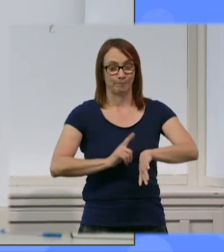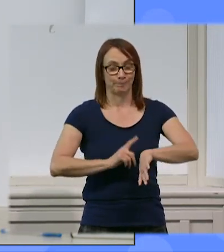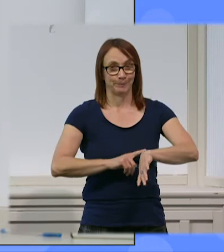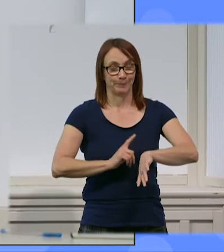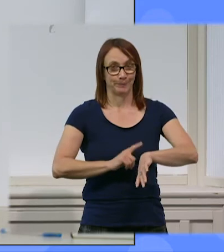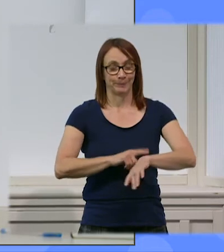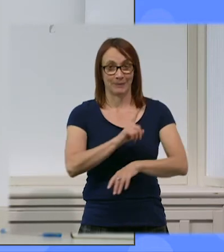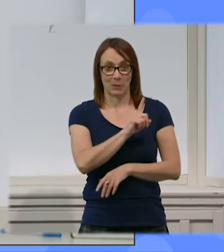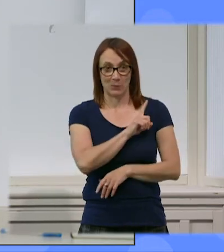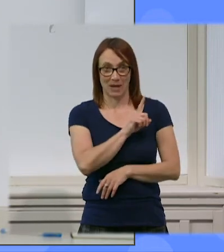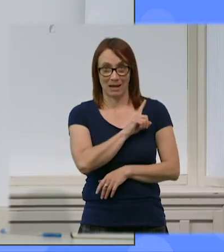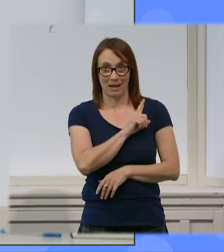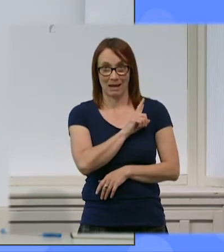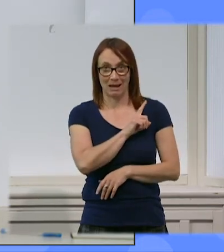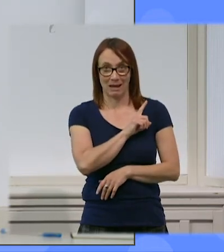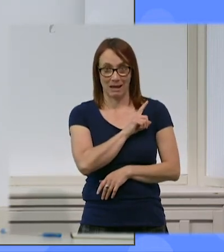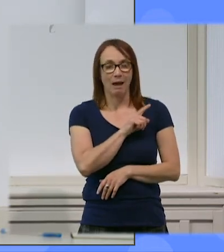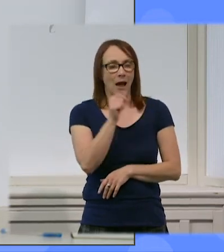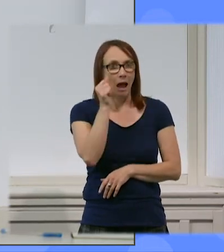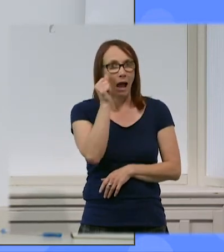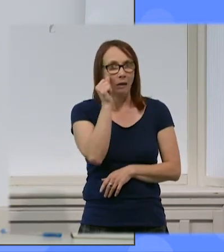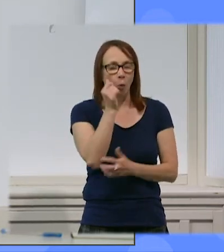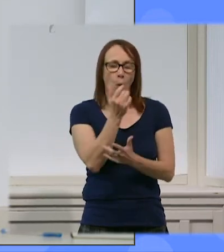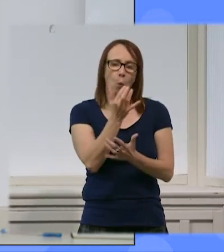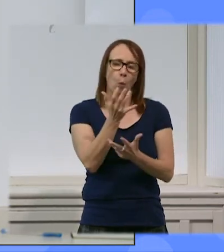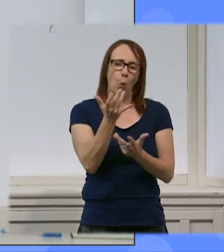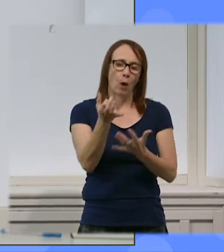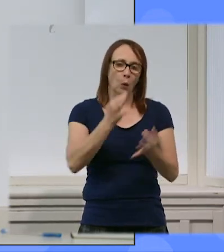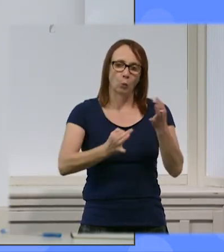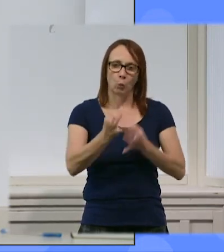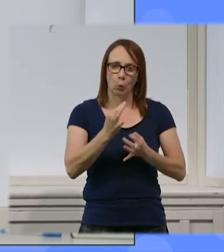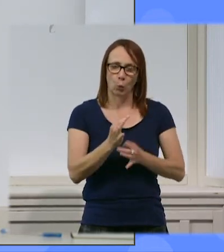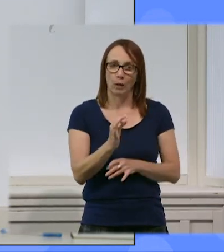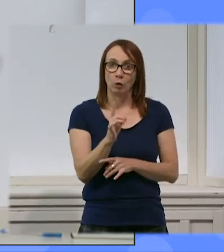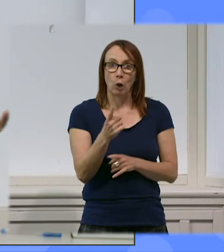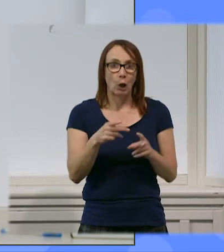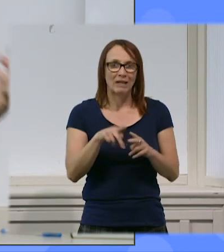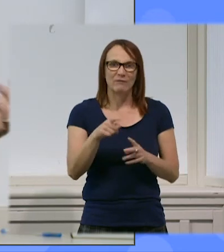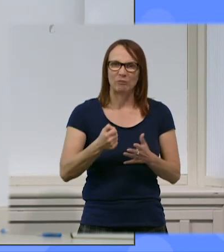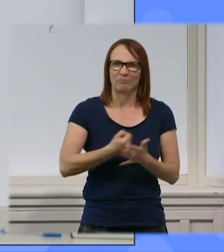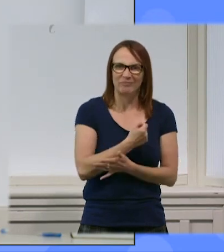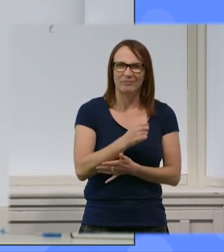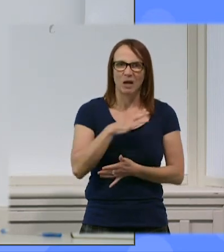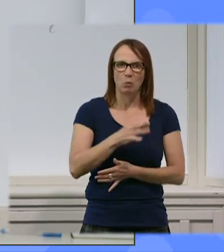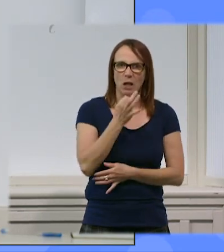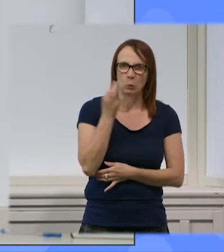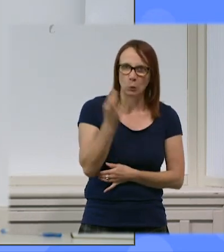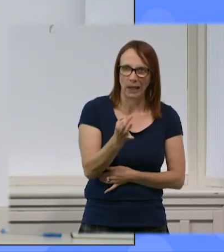because I understand that you know there's a lot of questions arising if don't get the opportunity to set to pose the questions to the speakers in this